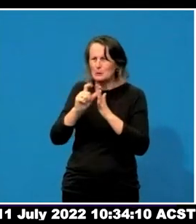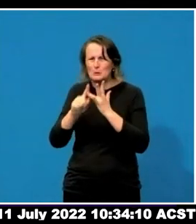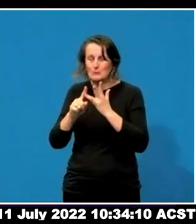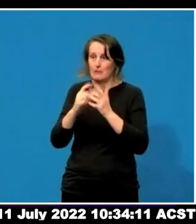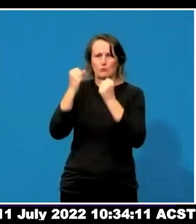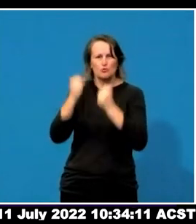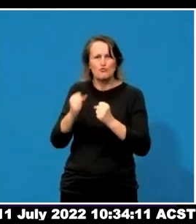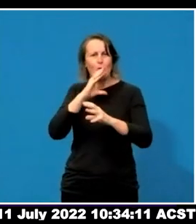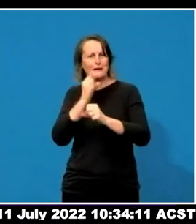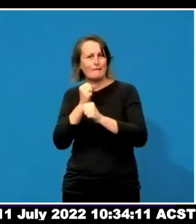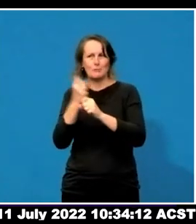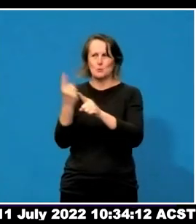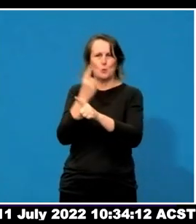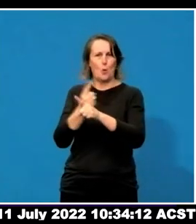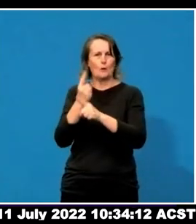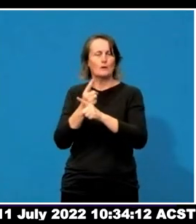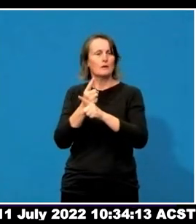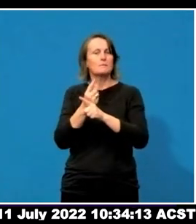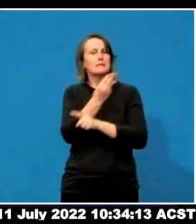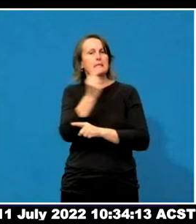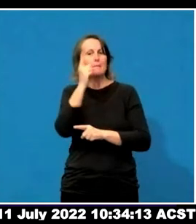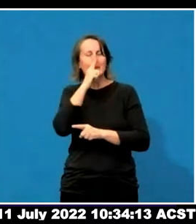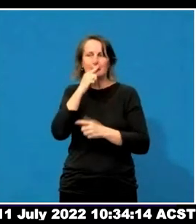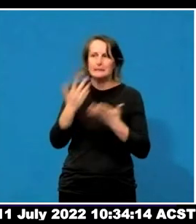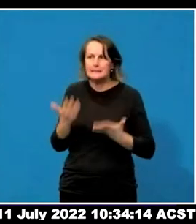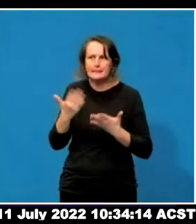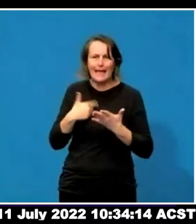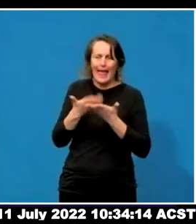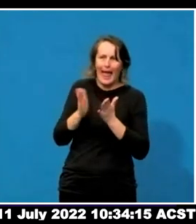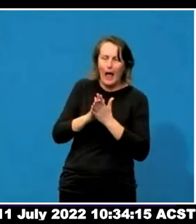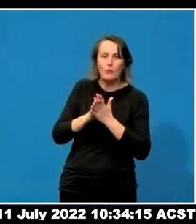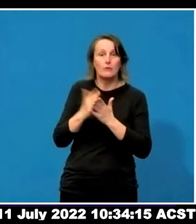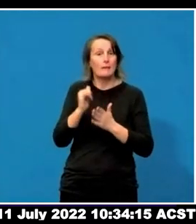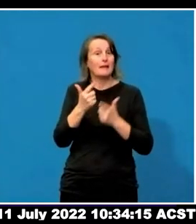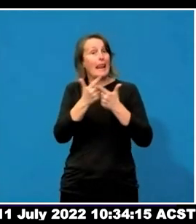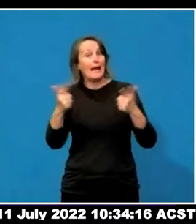difficulties compounded, of course, by linguistic, cultural and literacy barriers.